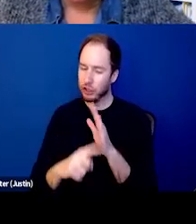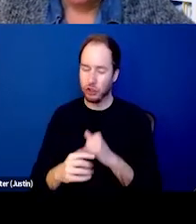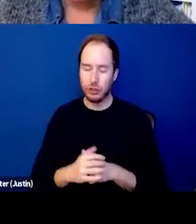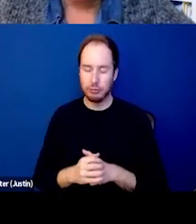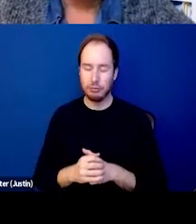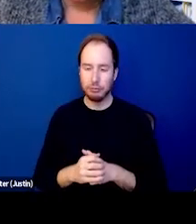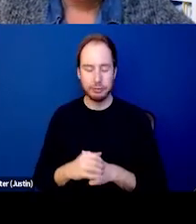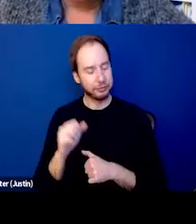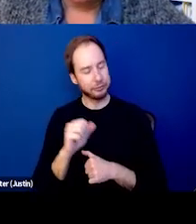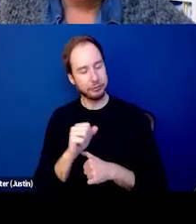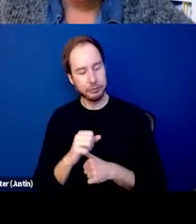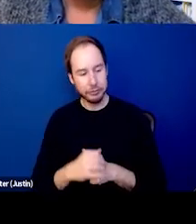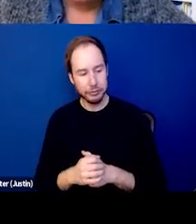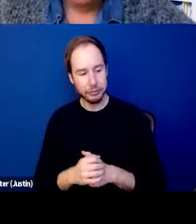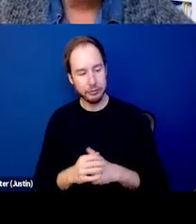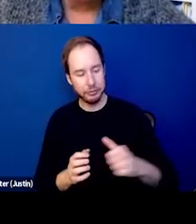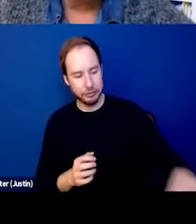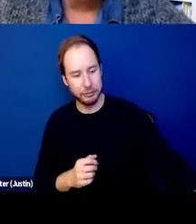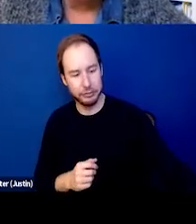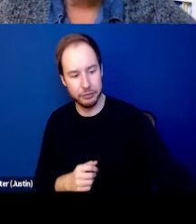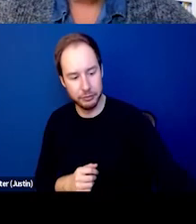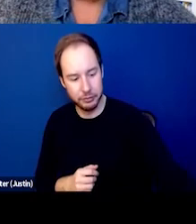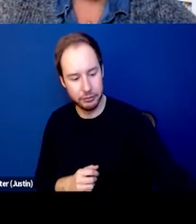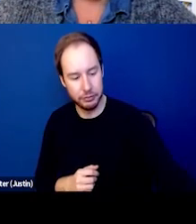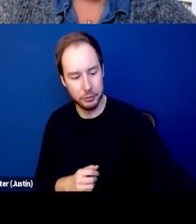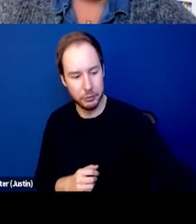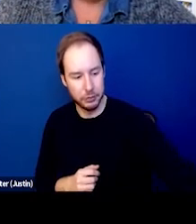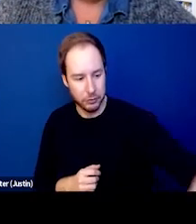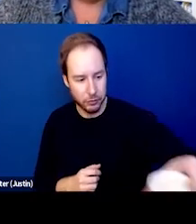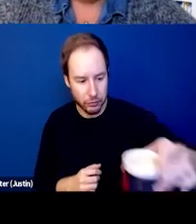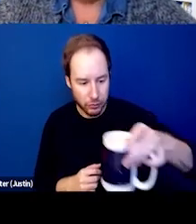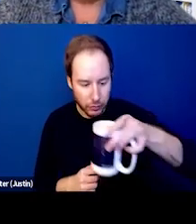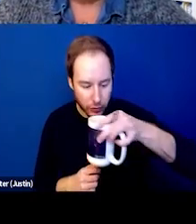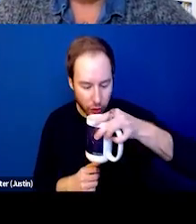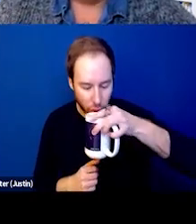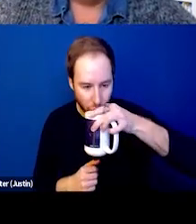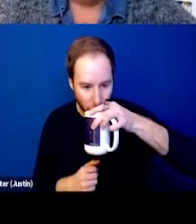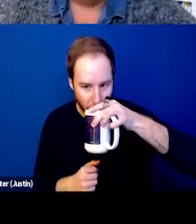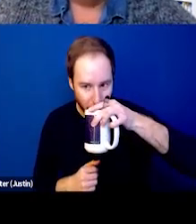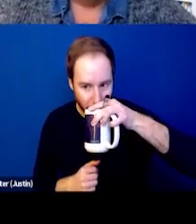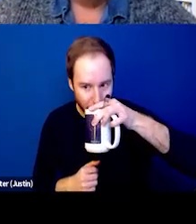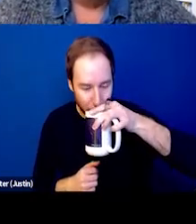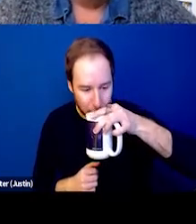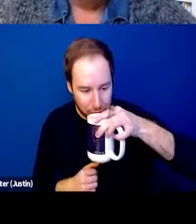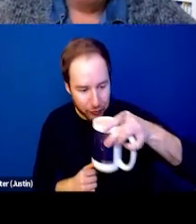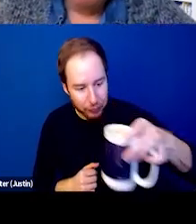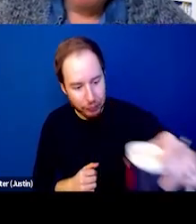Yeah, I would note that the native community is small and at some level we all know each other.